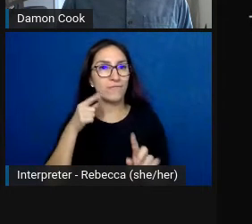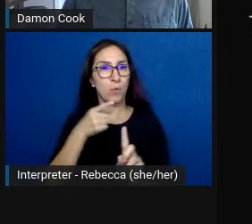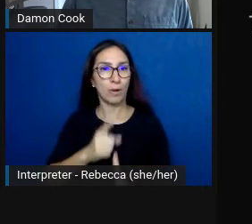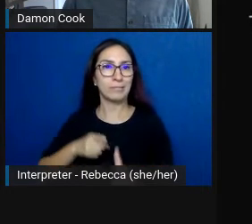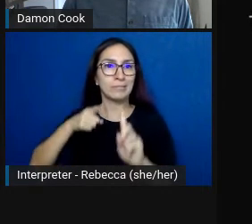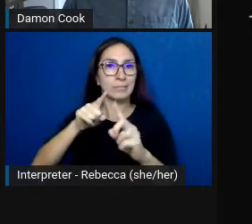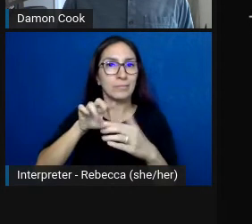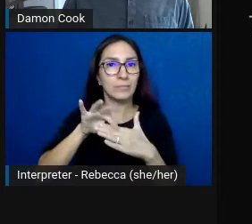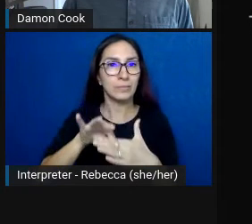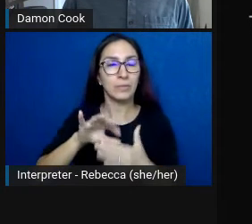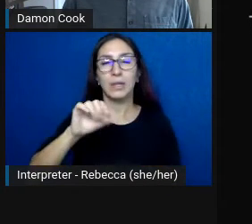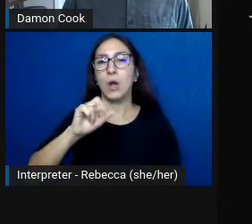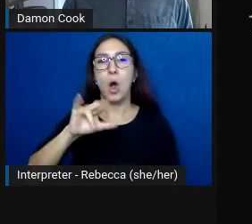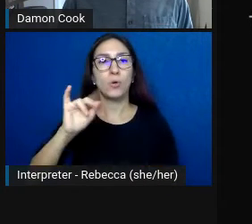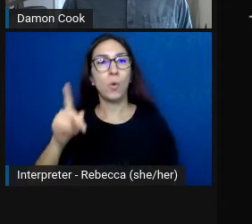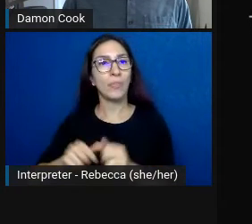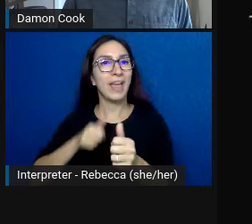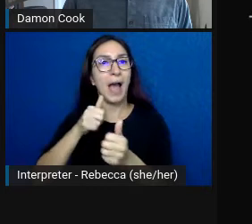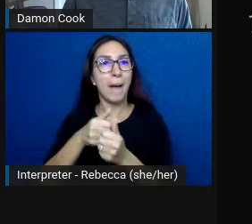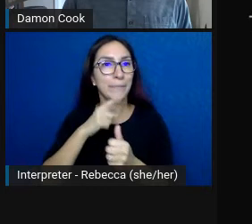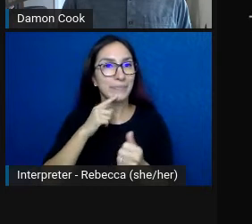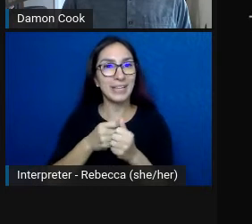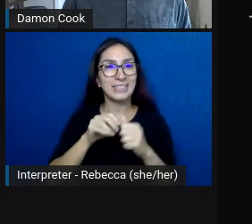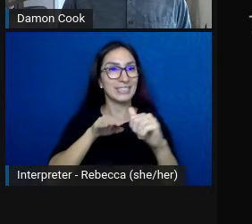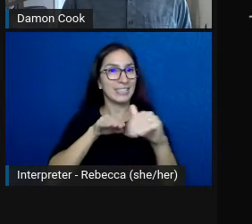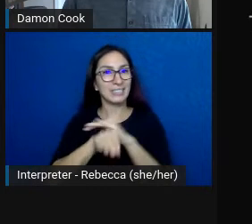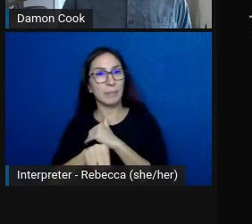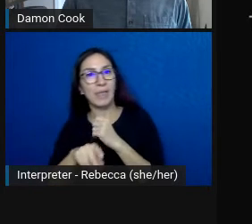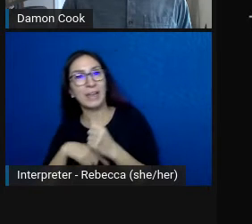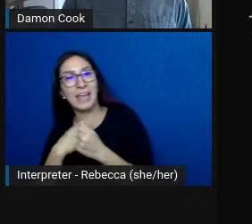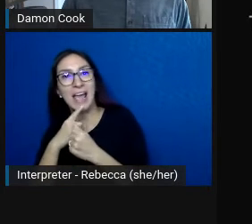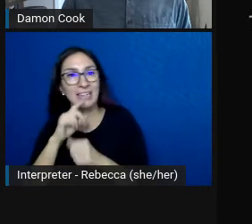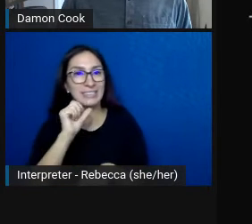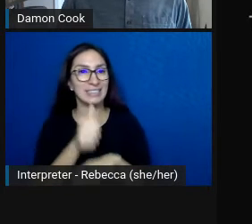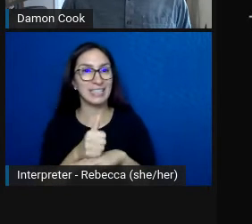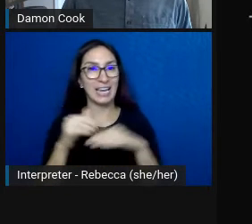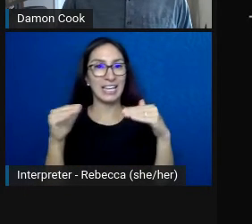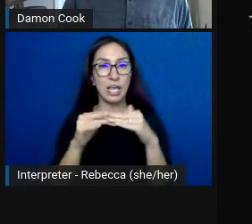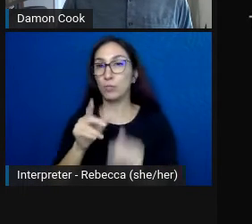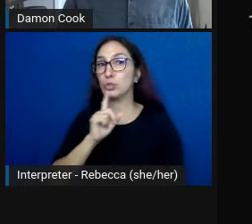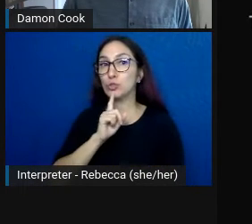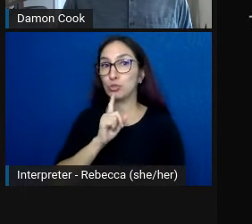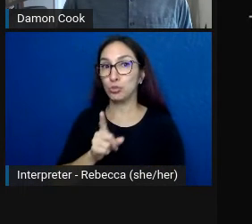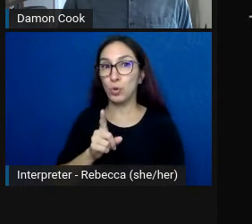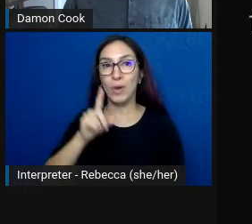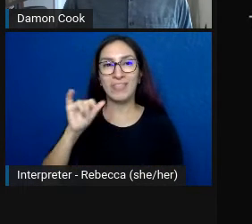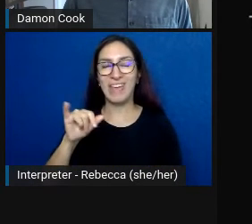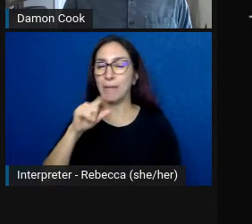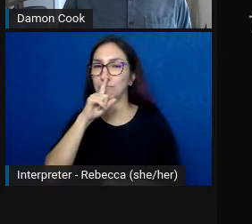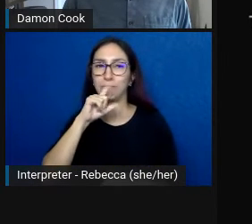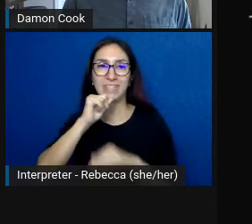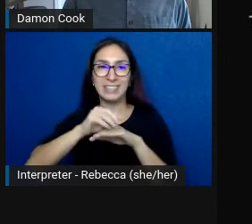and setting ARIA modal equals true, does nothing to modify the elements' visual appearance or functionality.